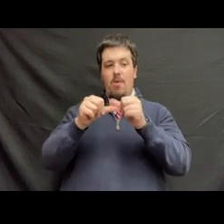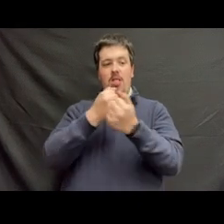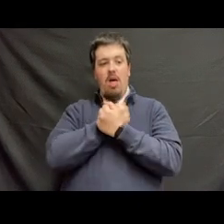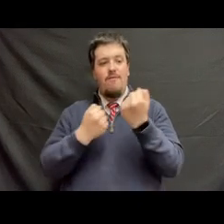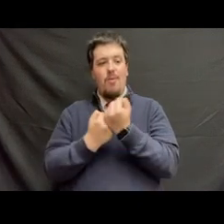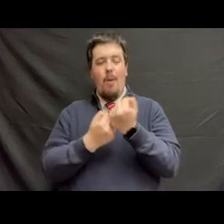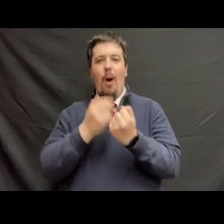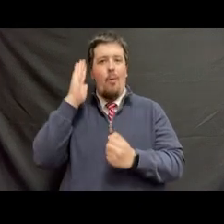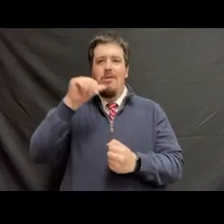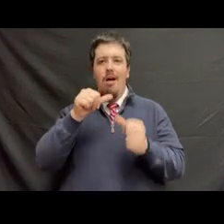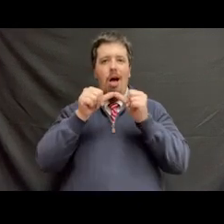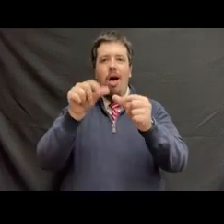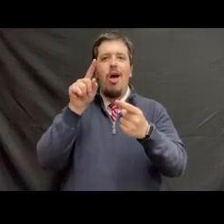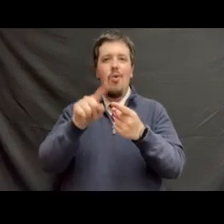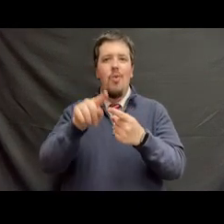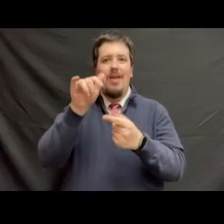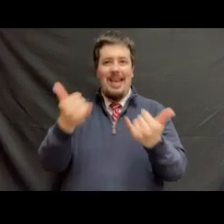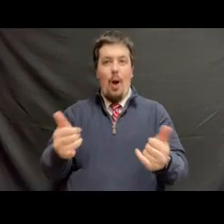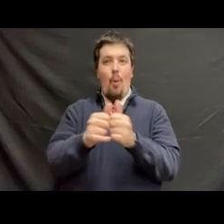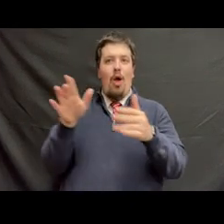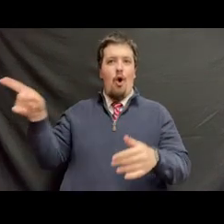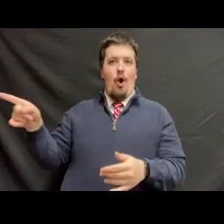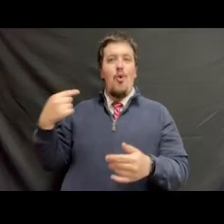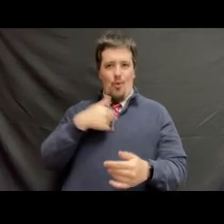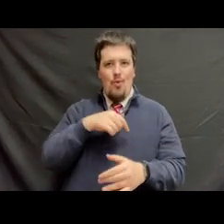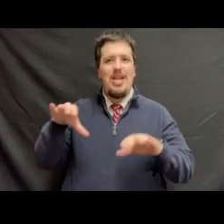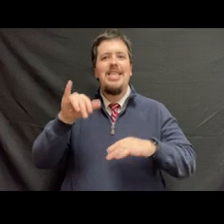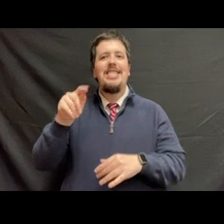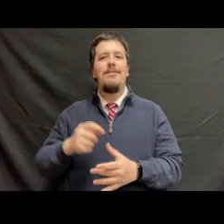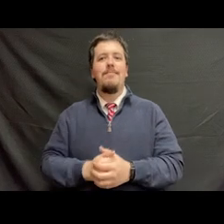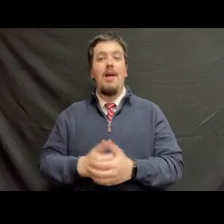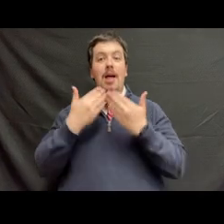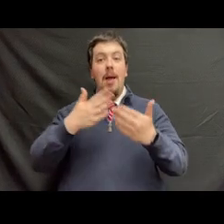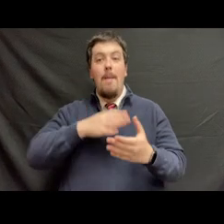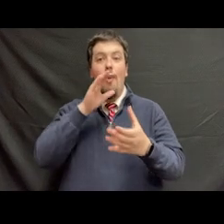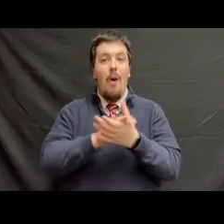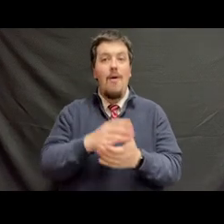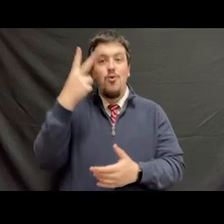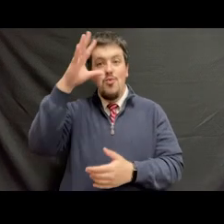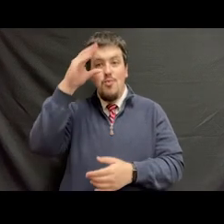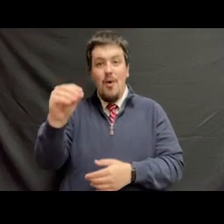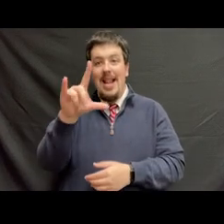I would've never made it to this point without her. We did it. I would like to thank my wife, my two boys, Leo and Ari,